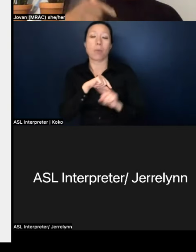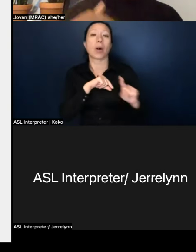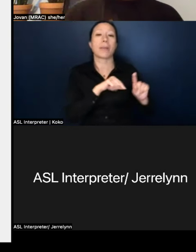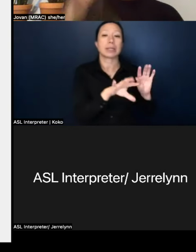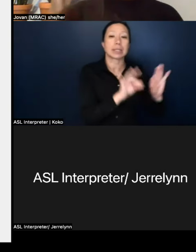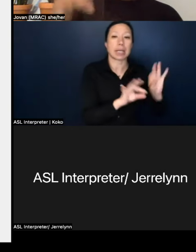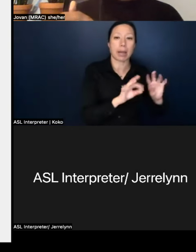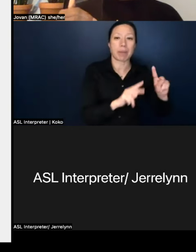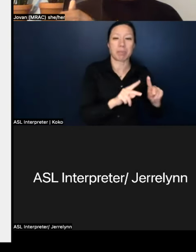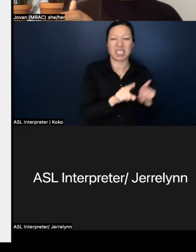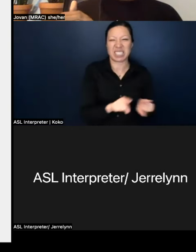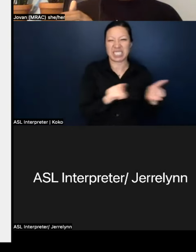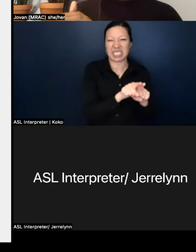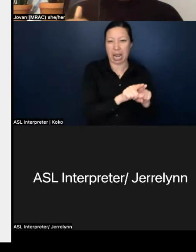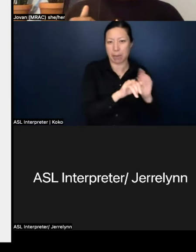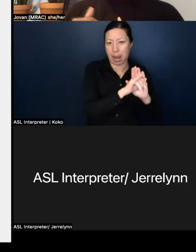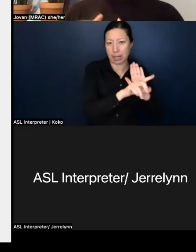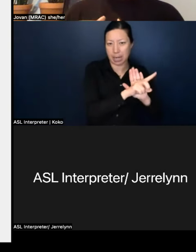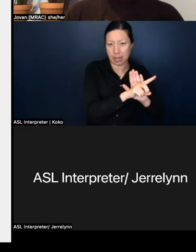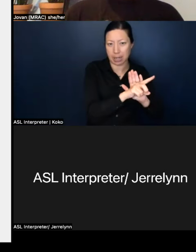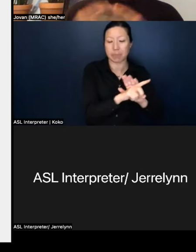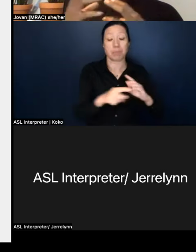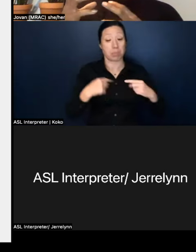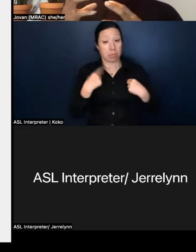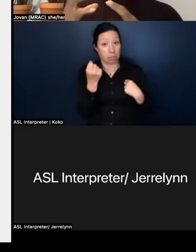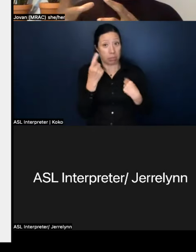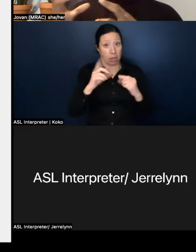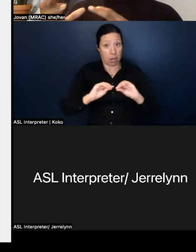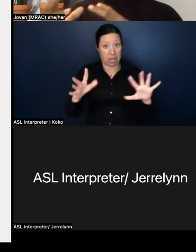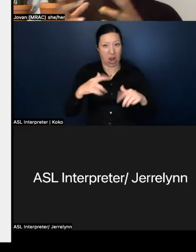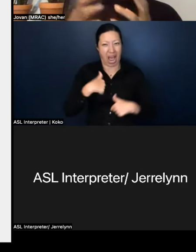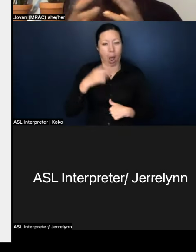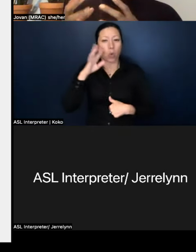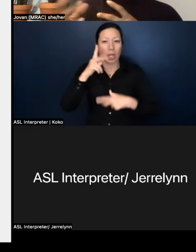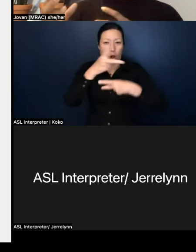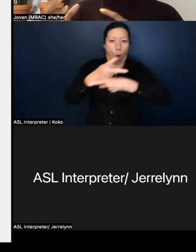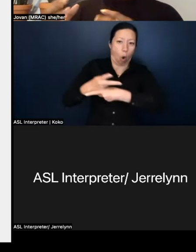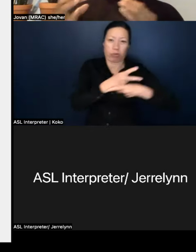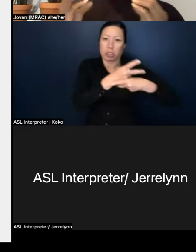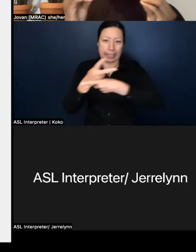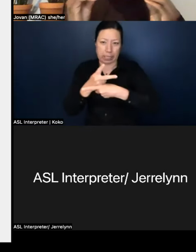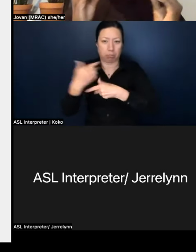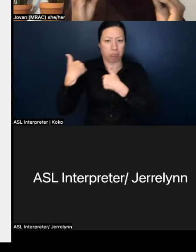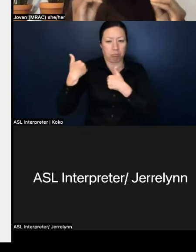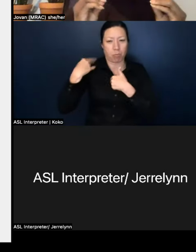I will be overseeing the entire process. So in terms of like how people review readers,